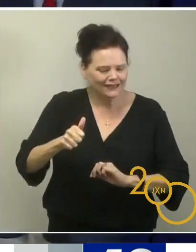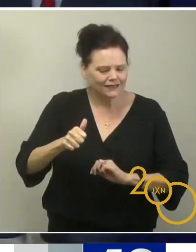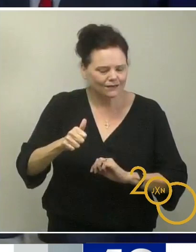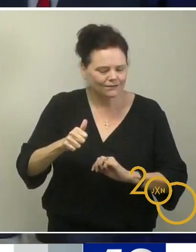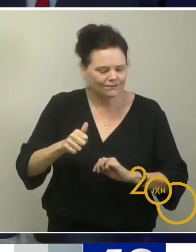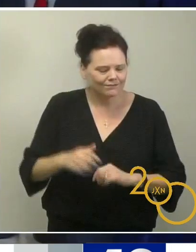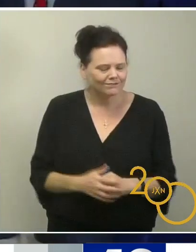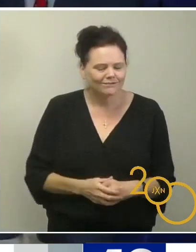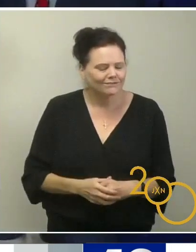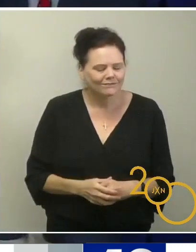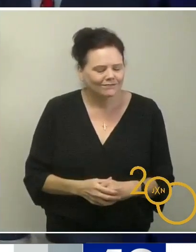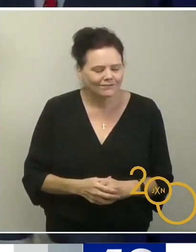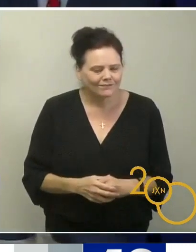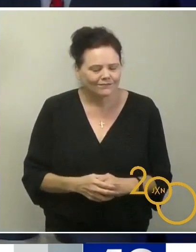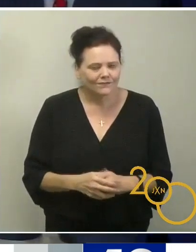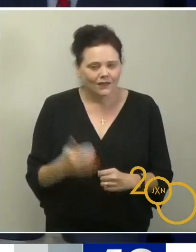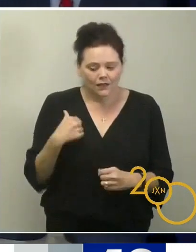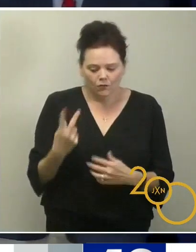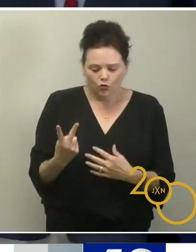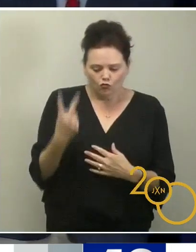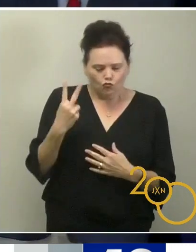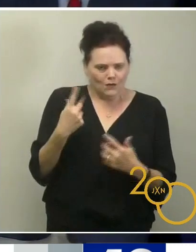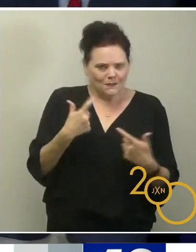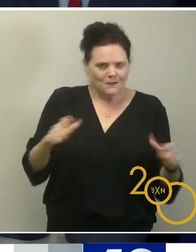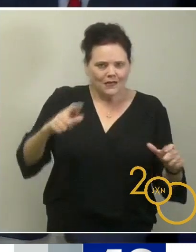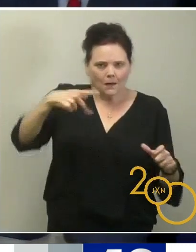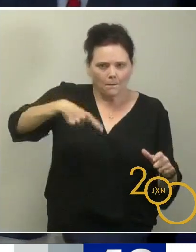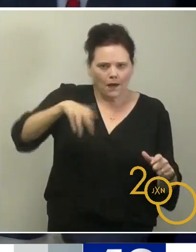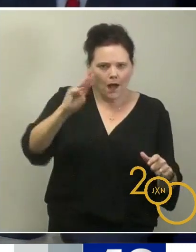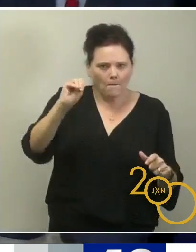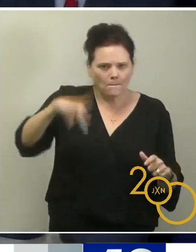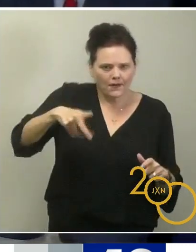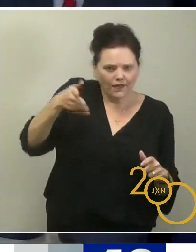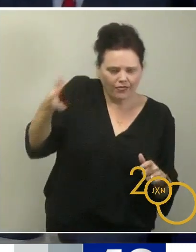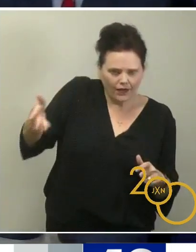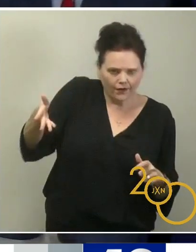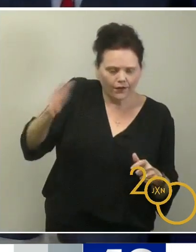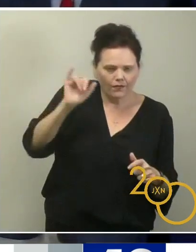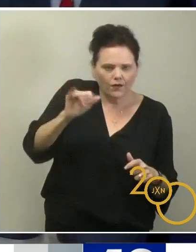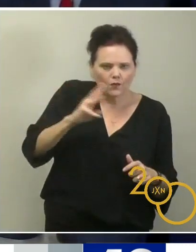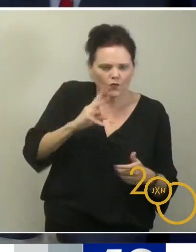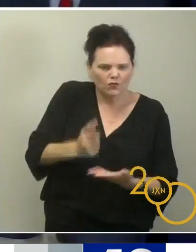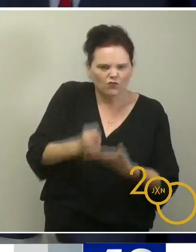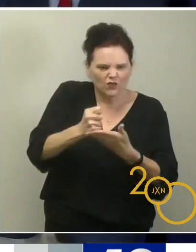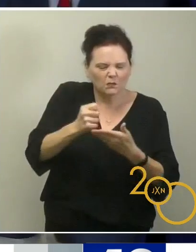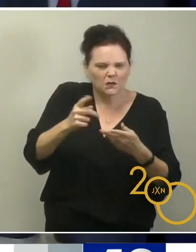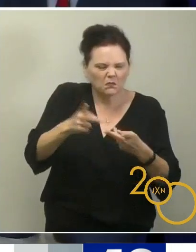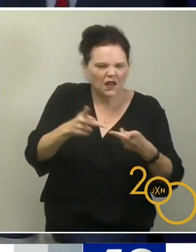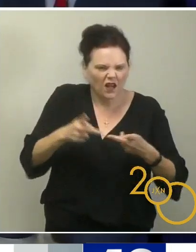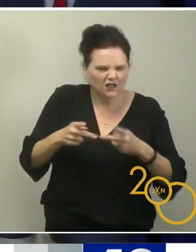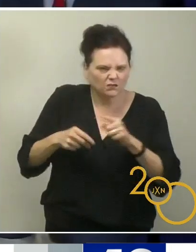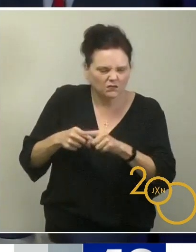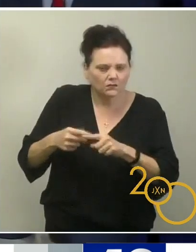CURTIS IS NOT FUNCTIONING AT FULL CAPACITY AS WAS SAID EARLIER.